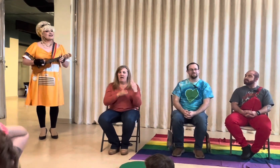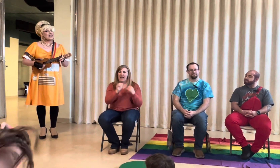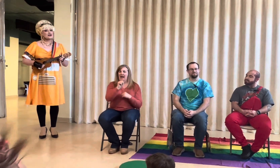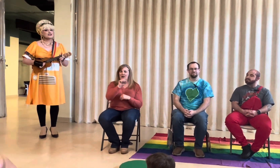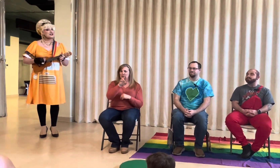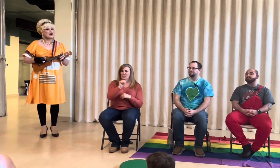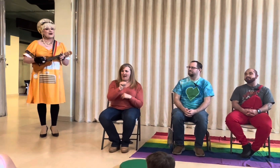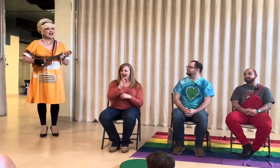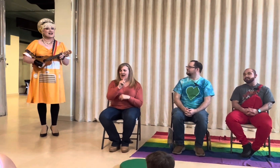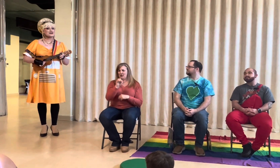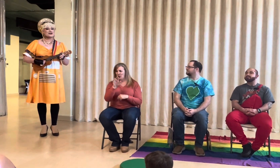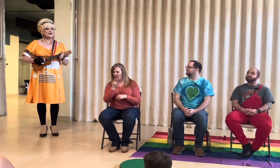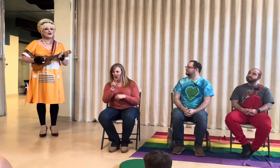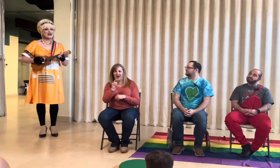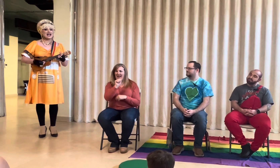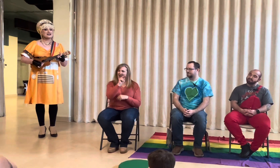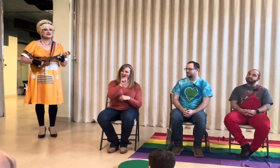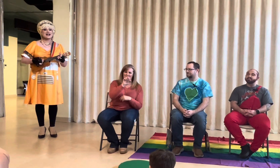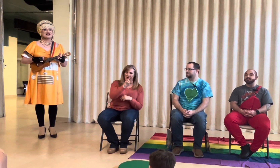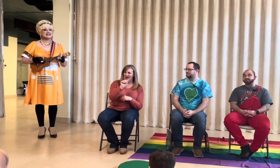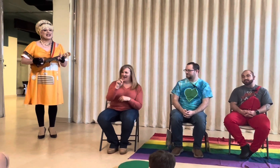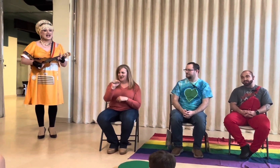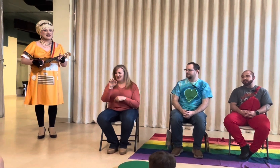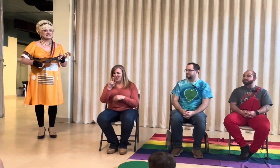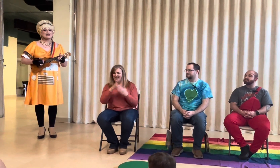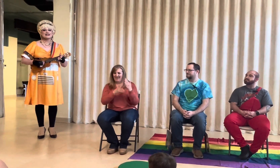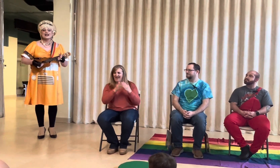Yeah, there's no -ander or -andra at the end